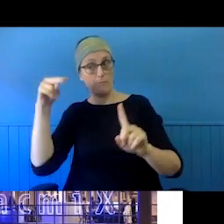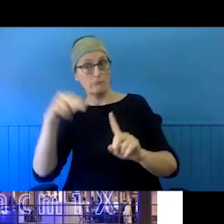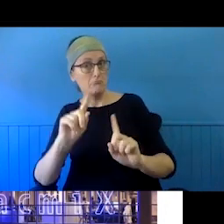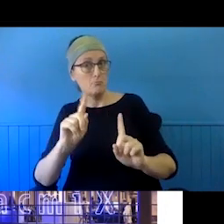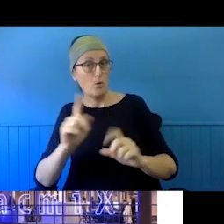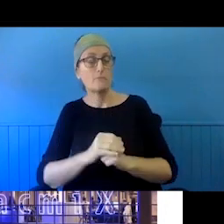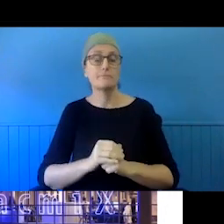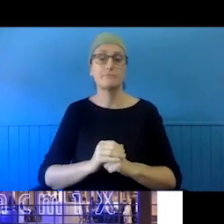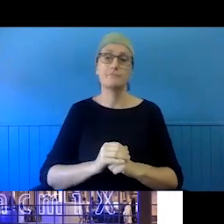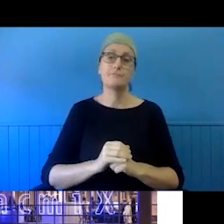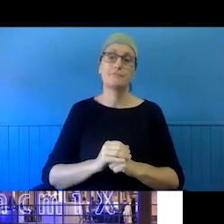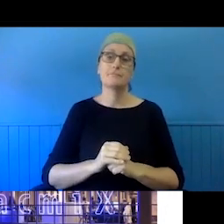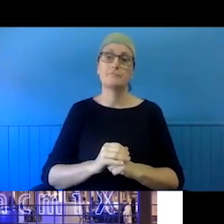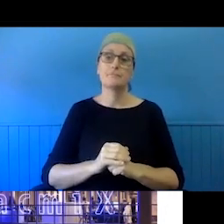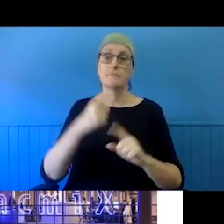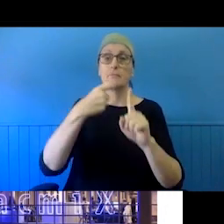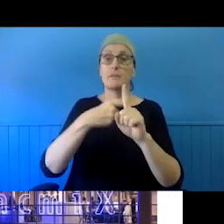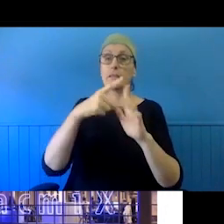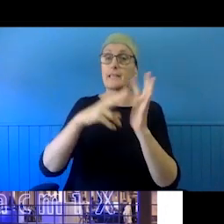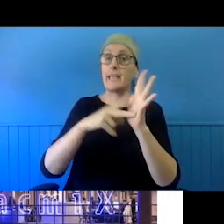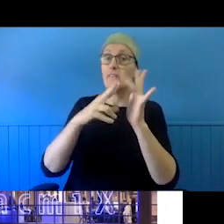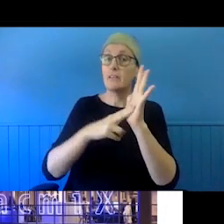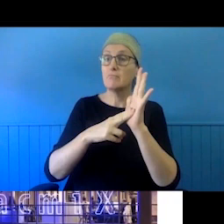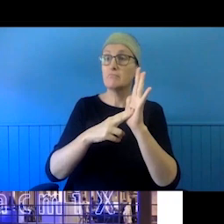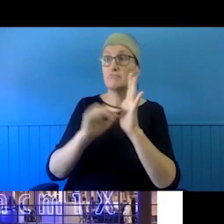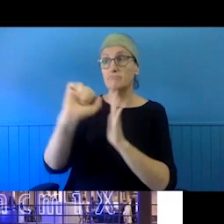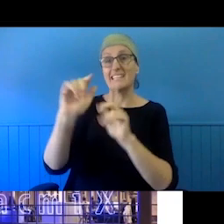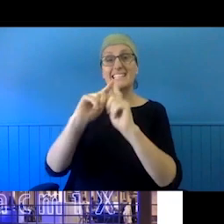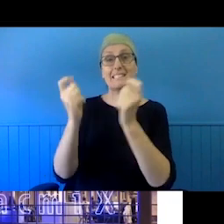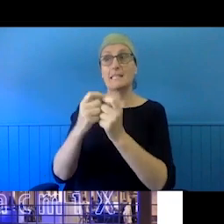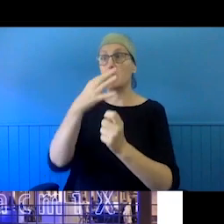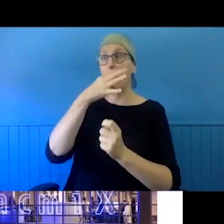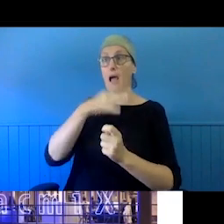guess I've spent a bit of time in the trenches in this space. So one